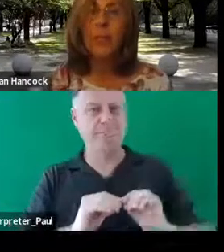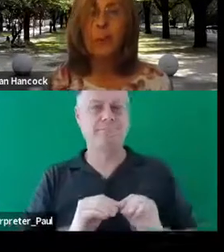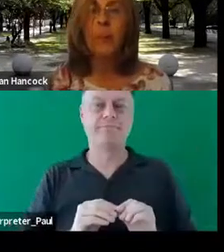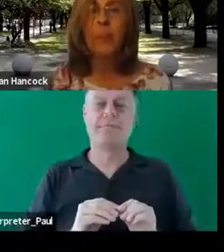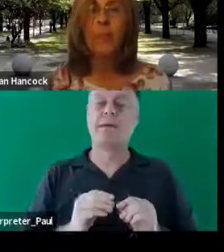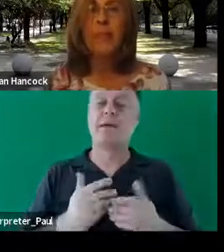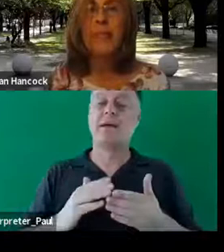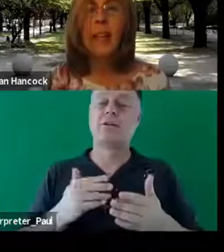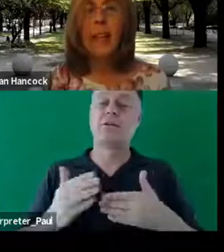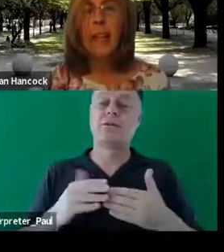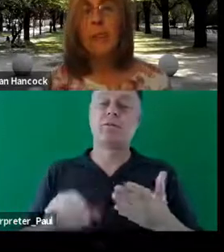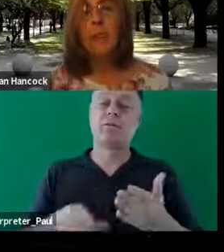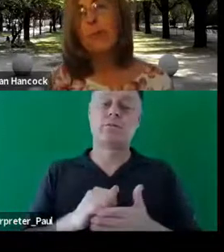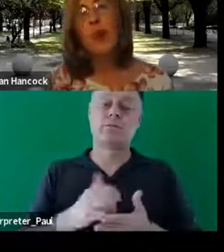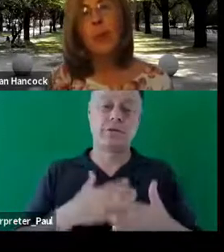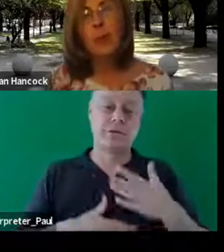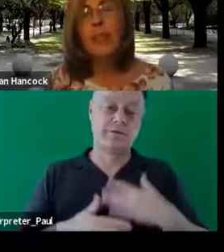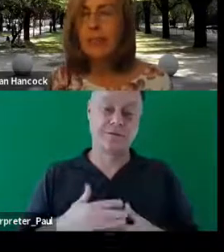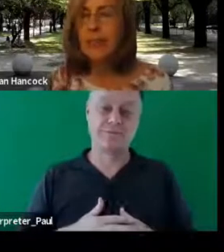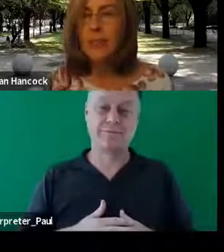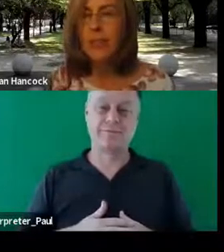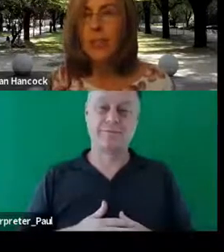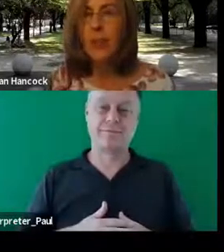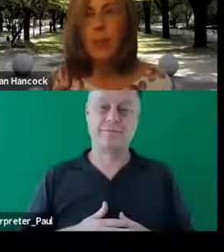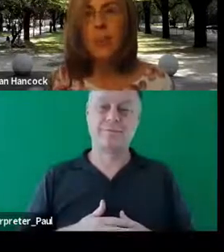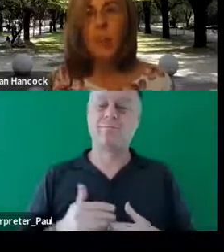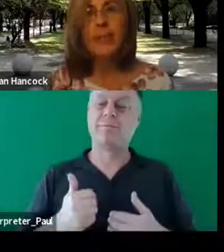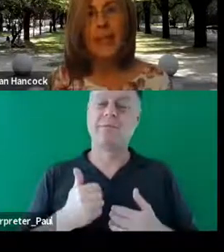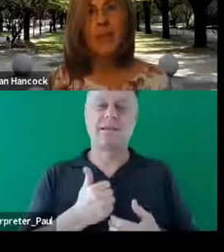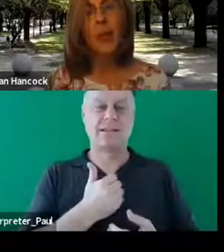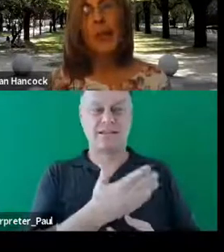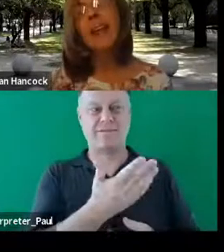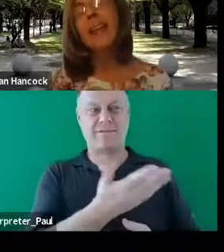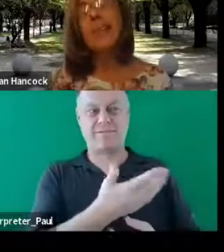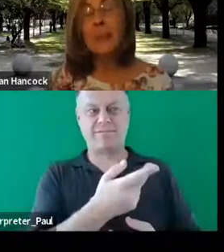appropriate behaviours and they were provided with contact details also of support staff. So that’s